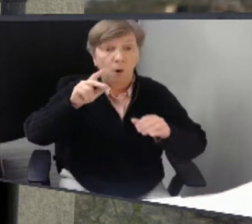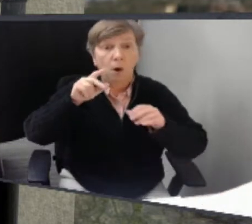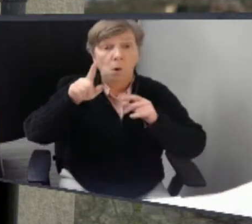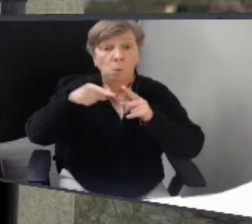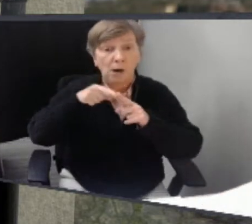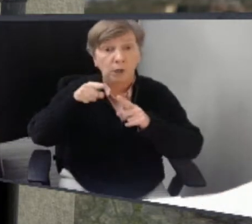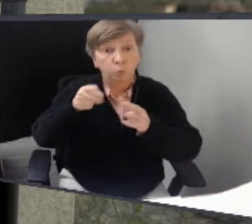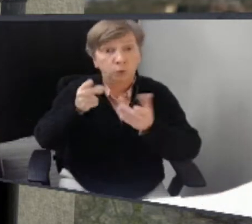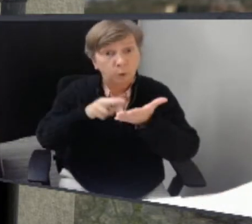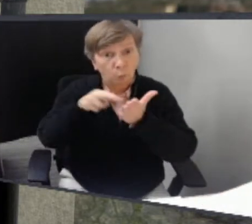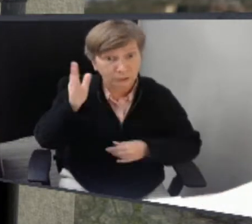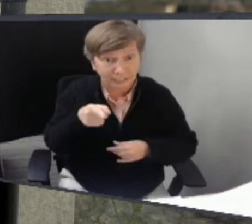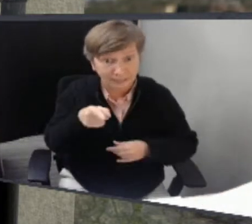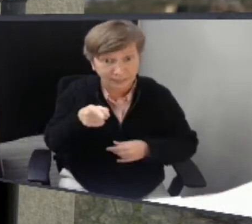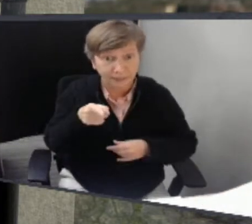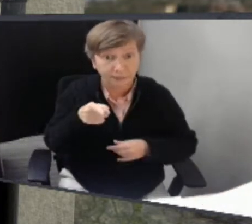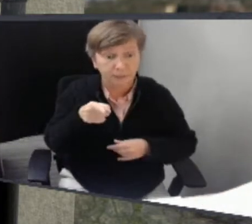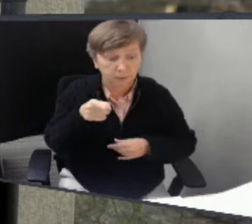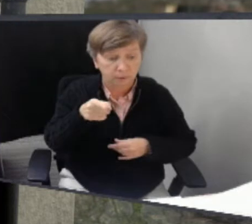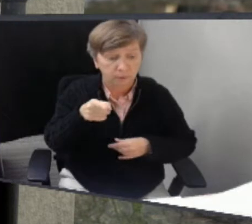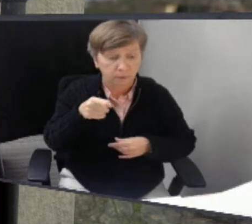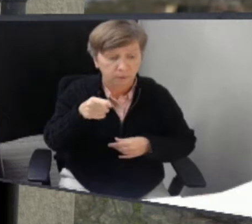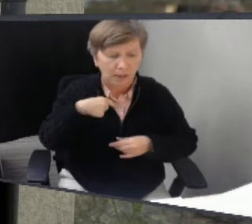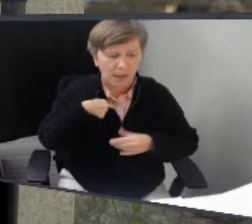not on captions, but on ASL and on interpreting.